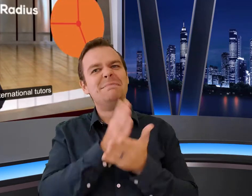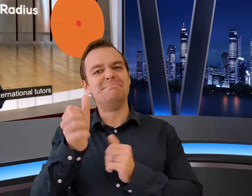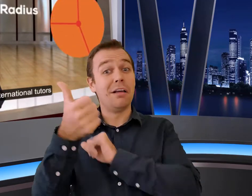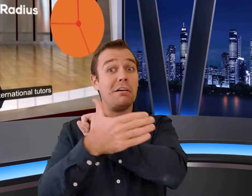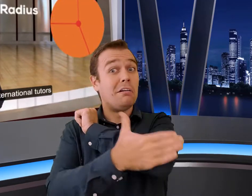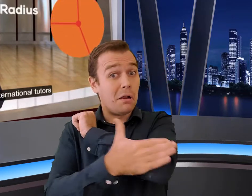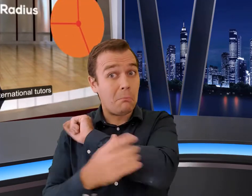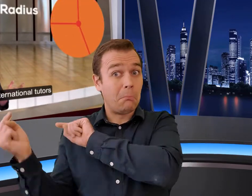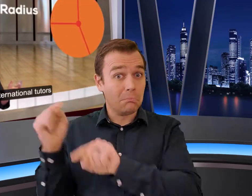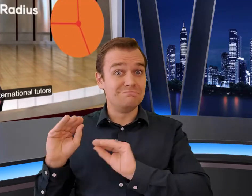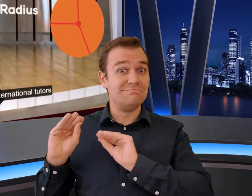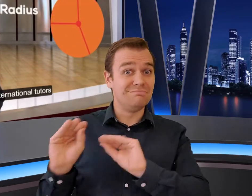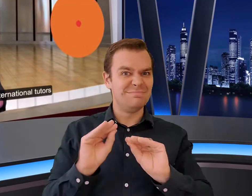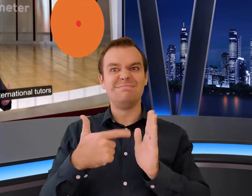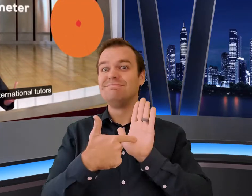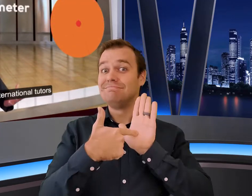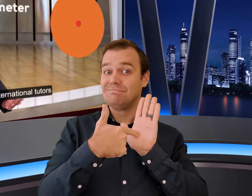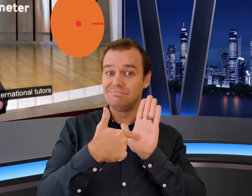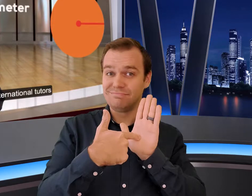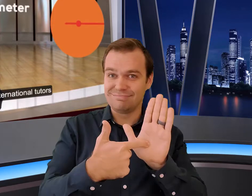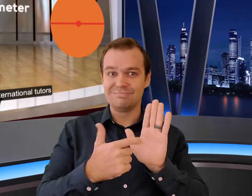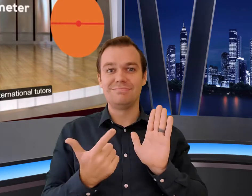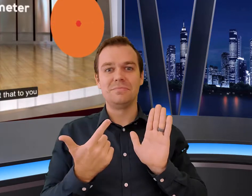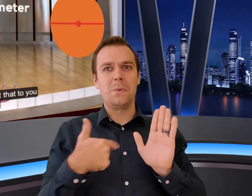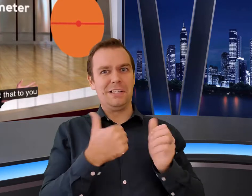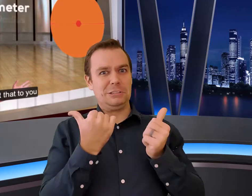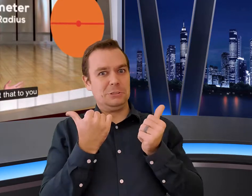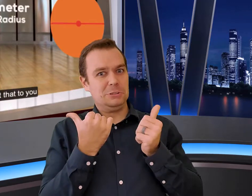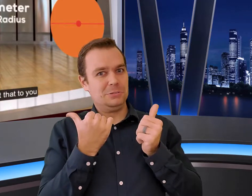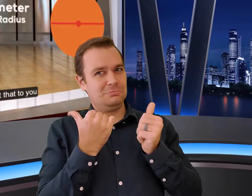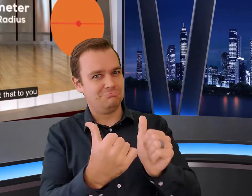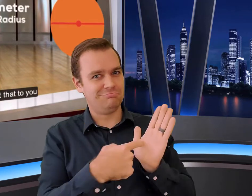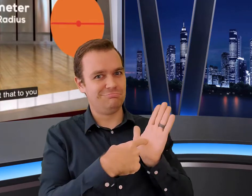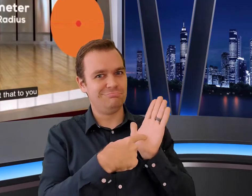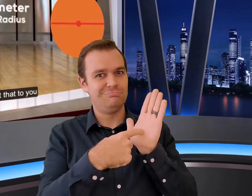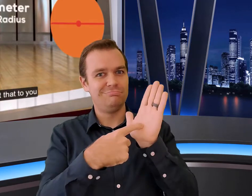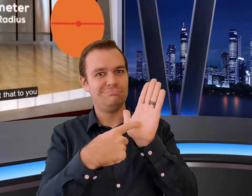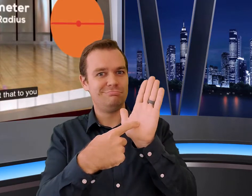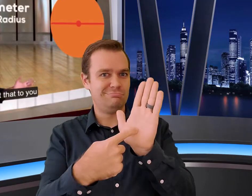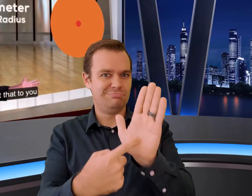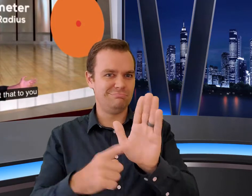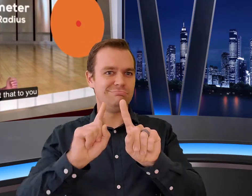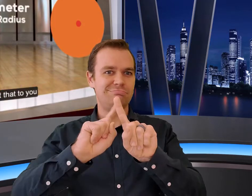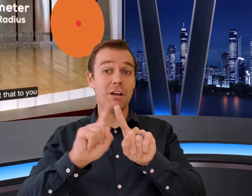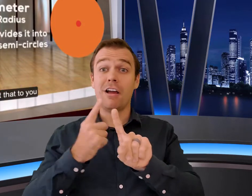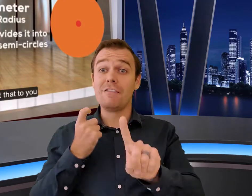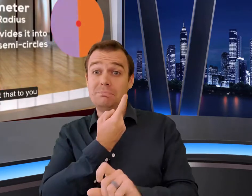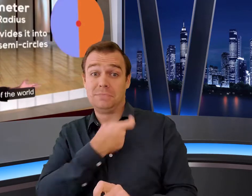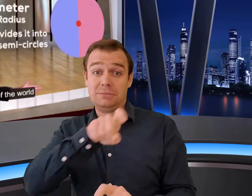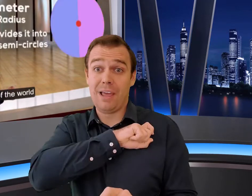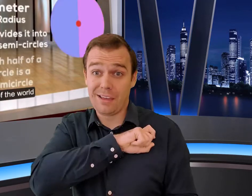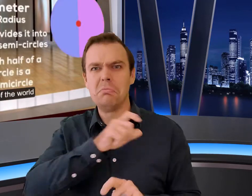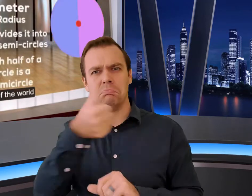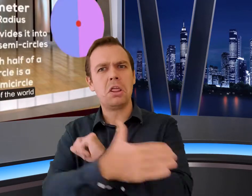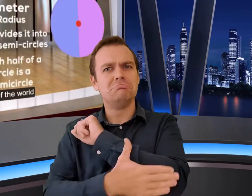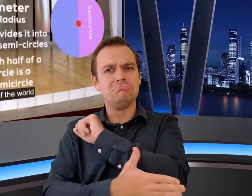We weren't lucky enough to get international tutors However, we have tried to get that to you